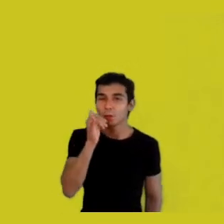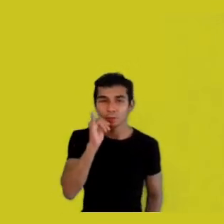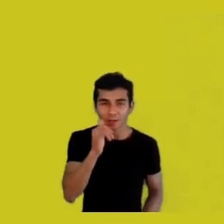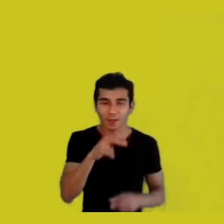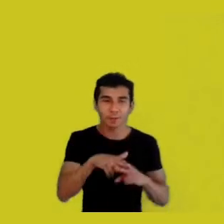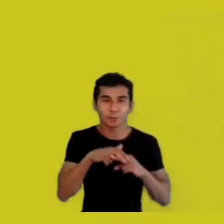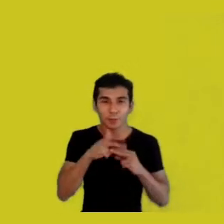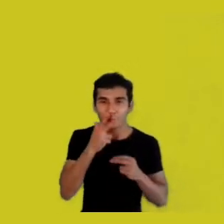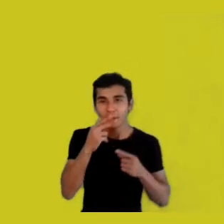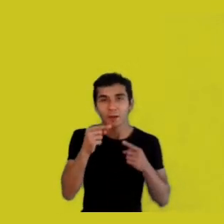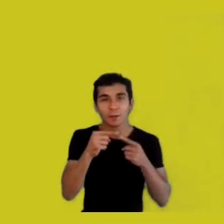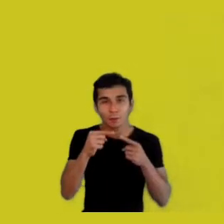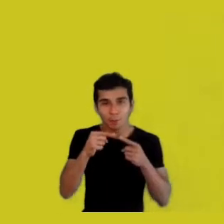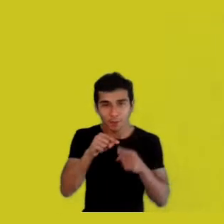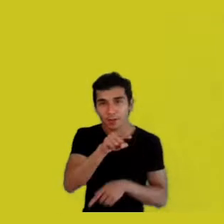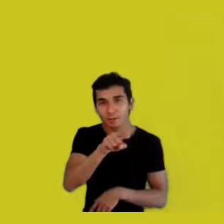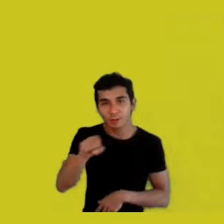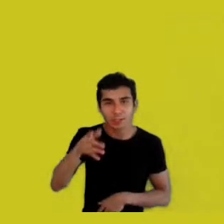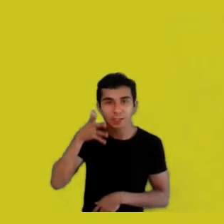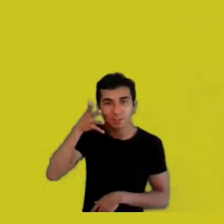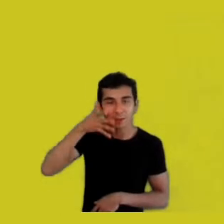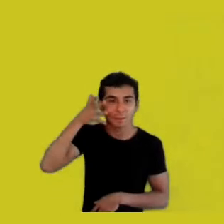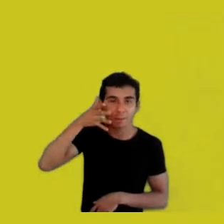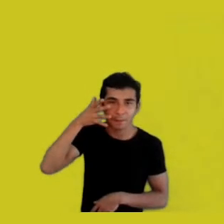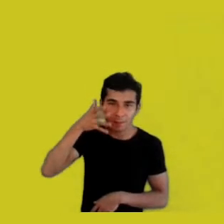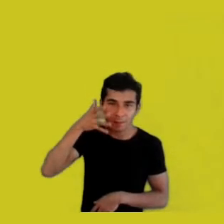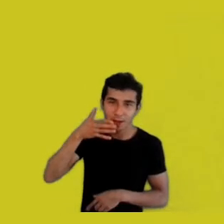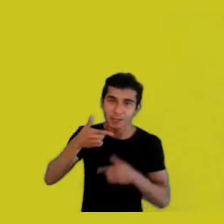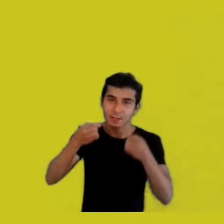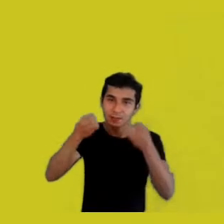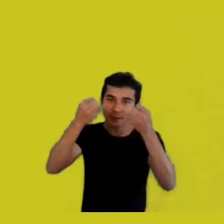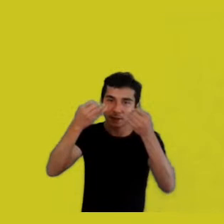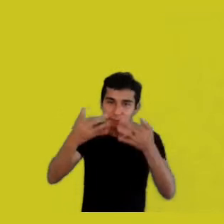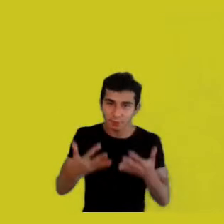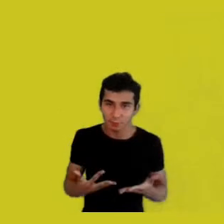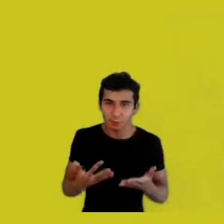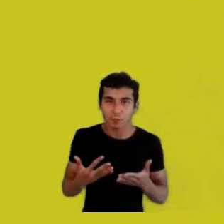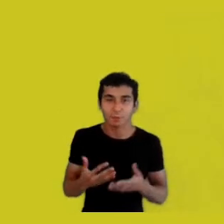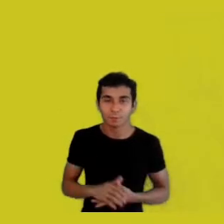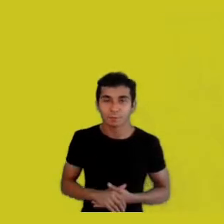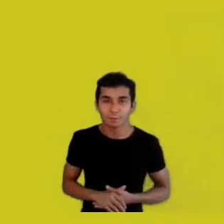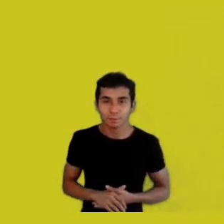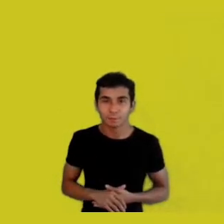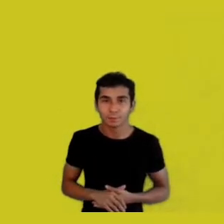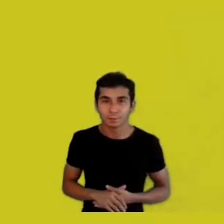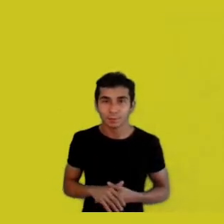of the way to point to another way of thinking.